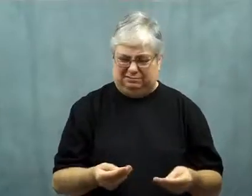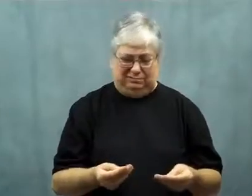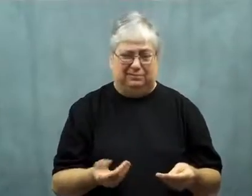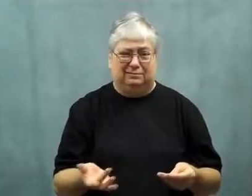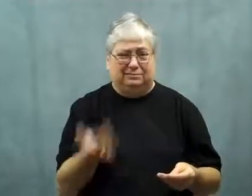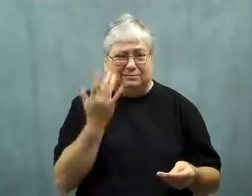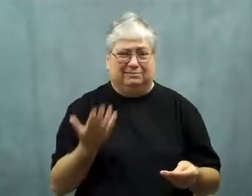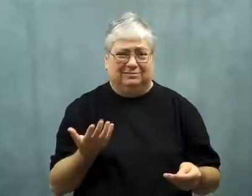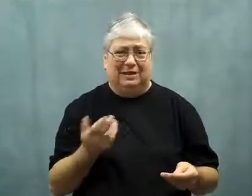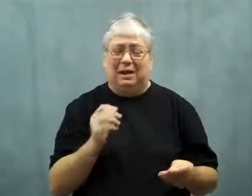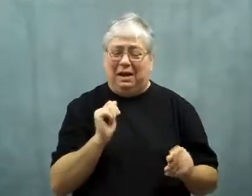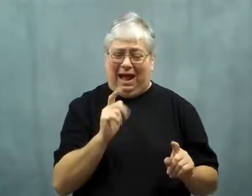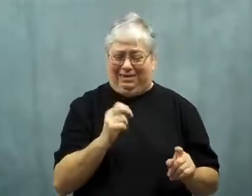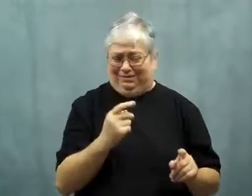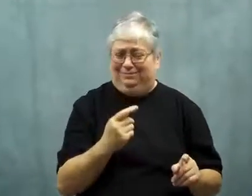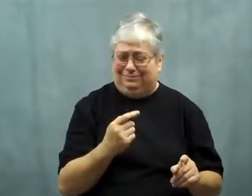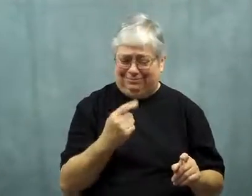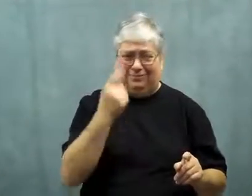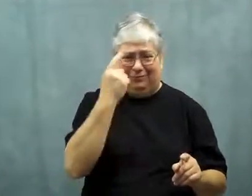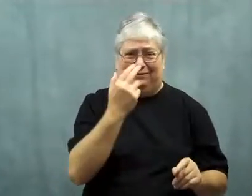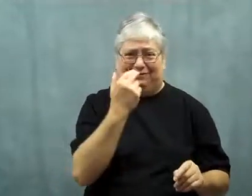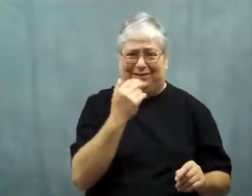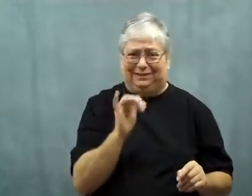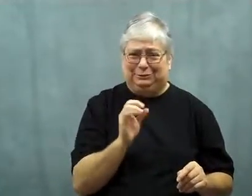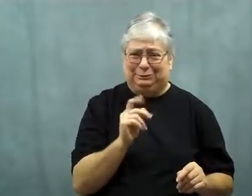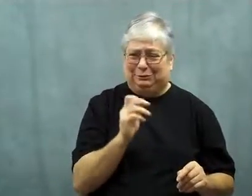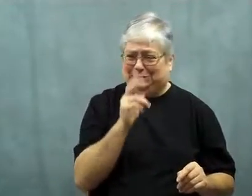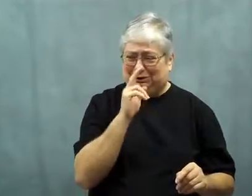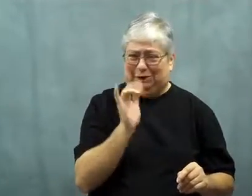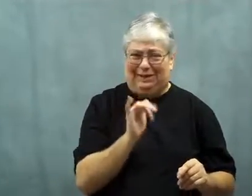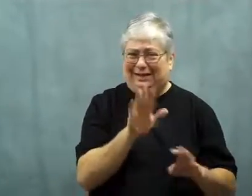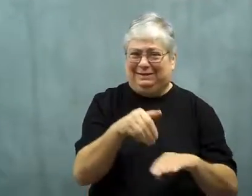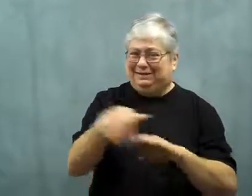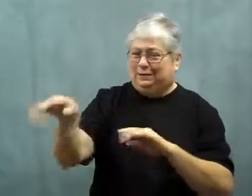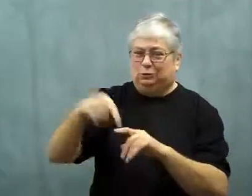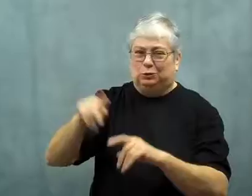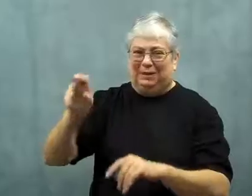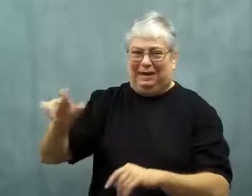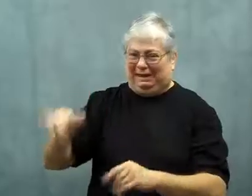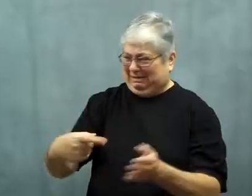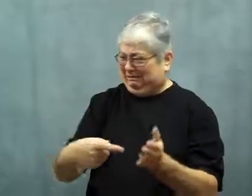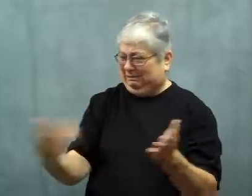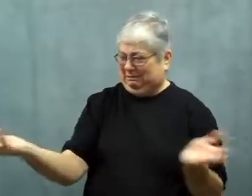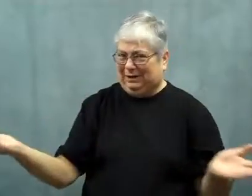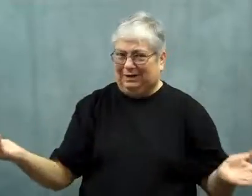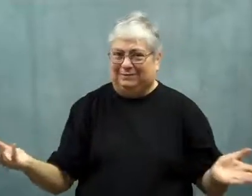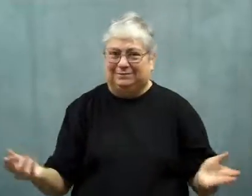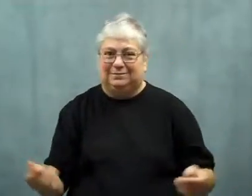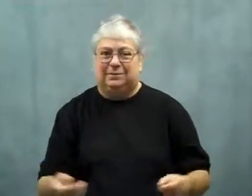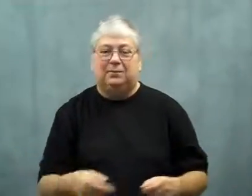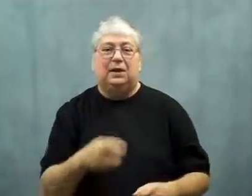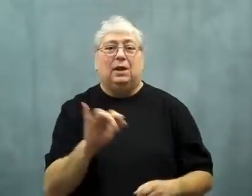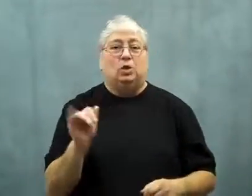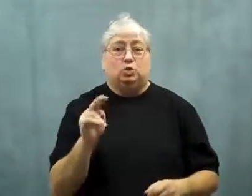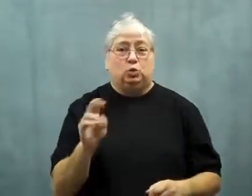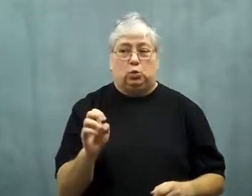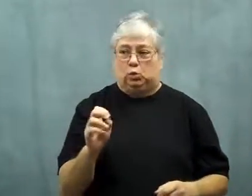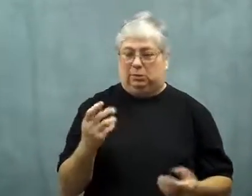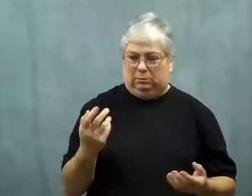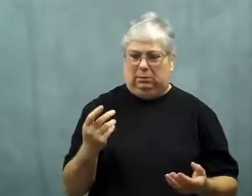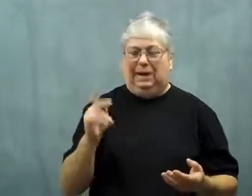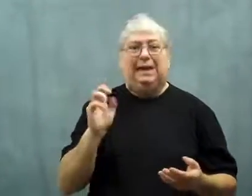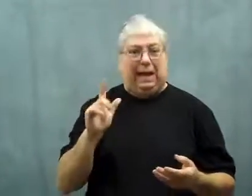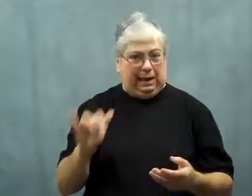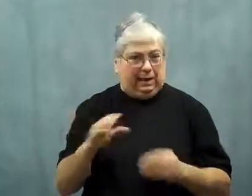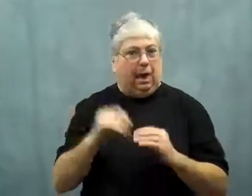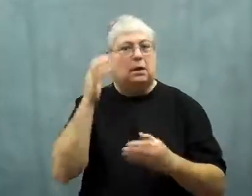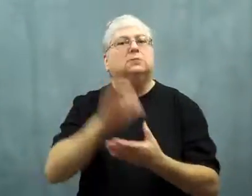Allen thought it was a joke, and forwarded it to Kelley.